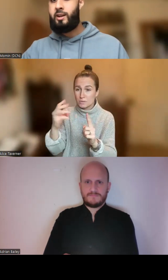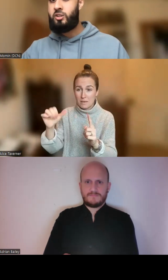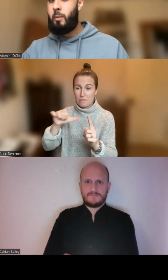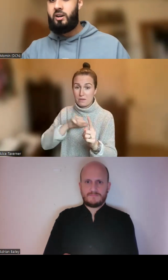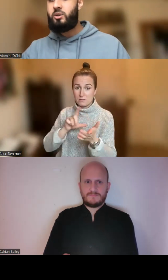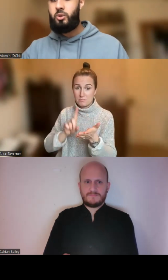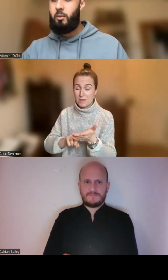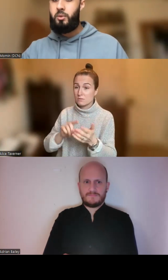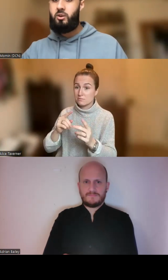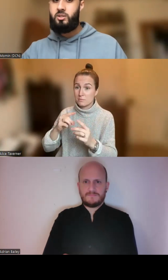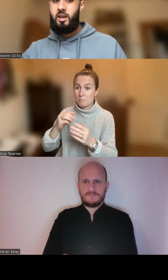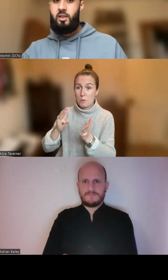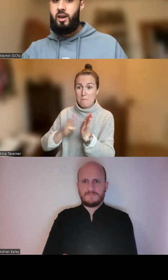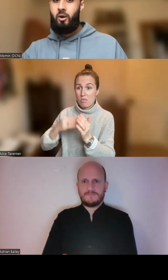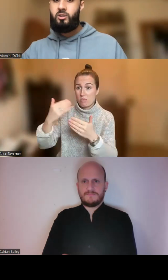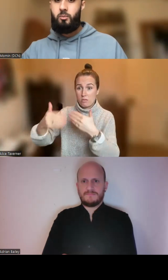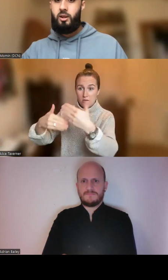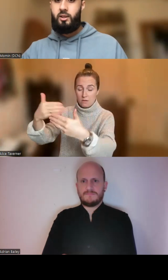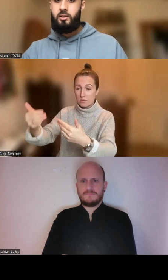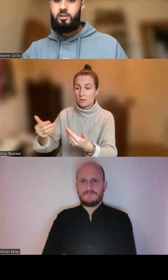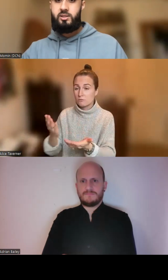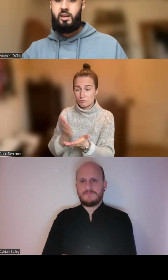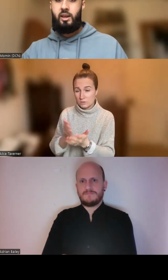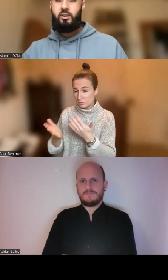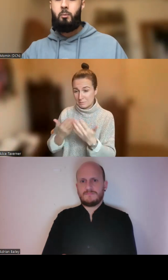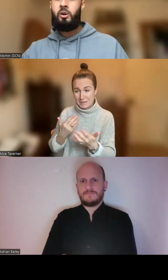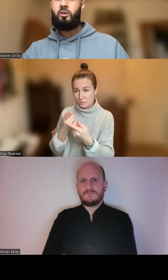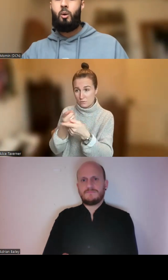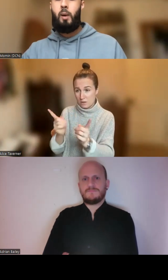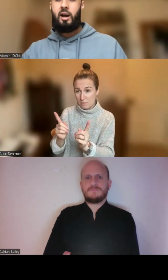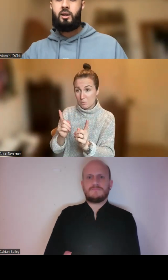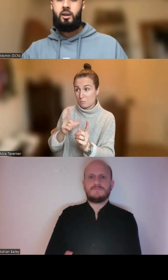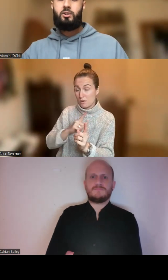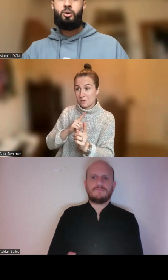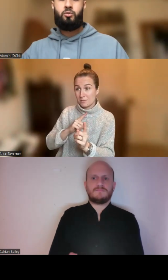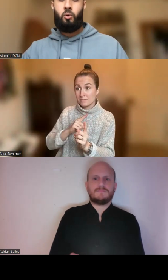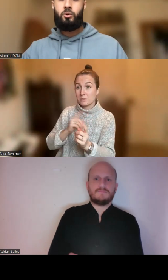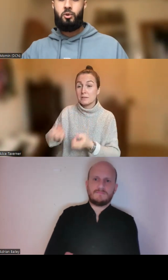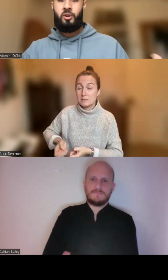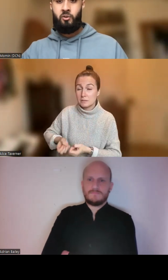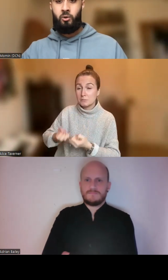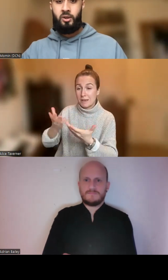It doesn't matter to them because they're ultimately seeing that money come back two-fold or three-fold.